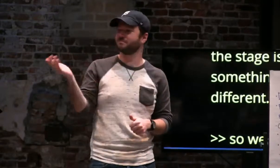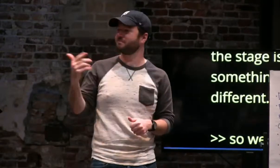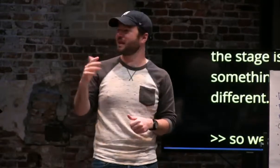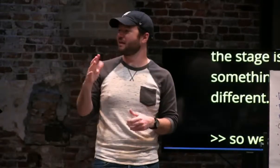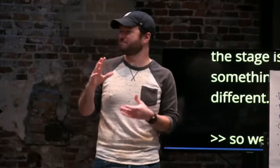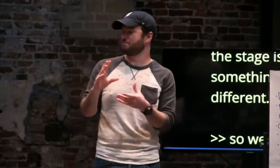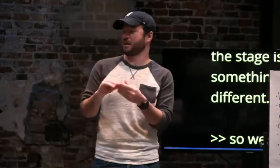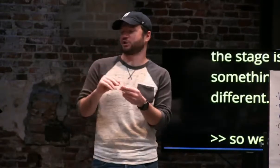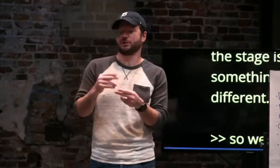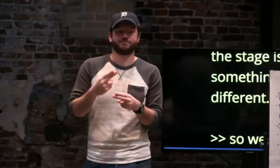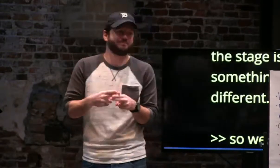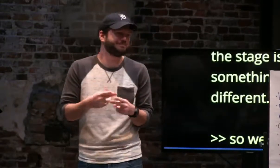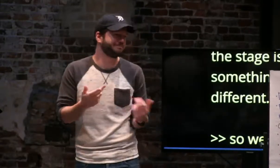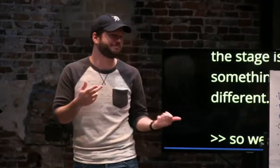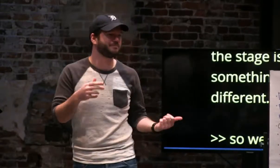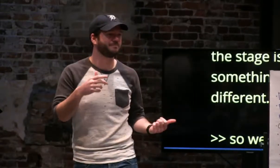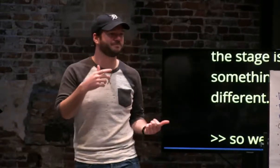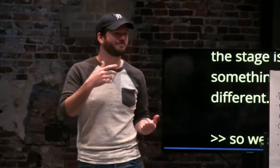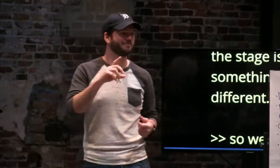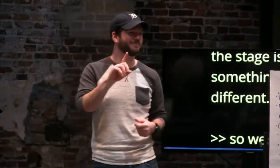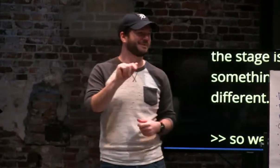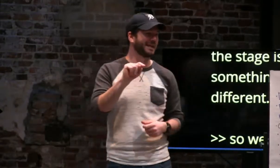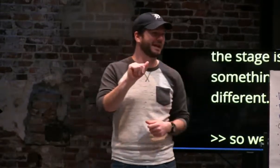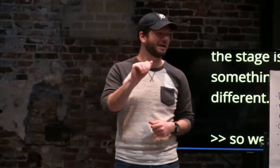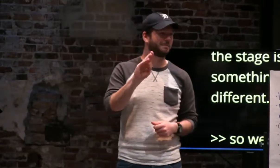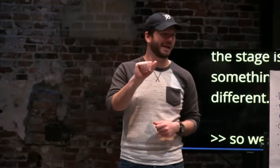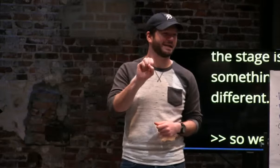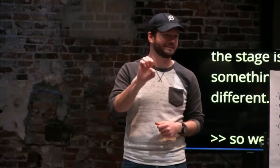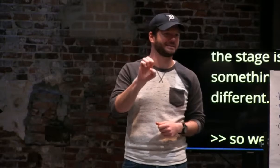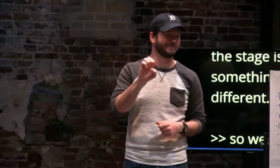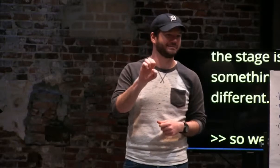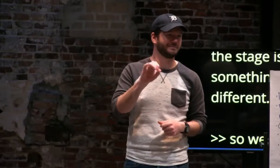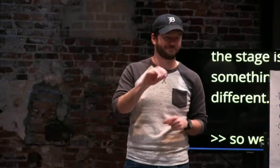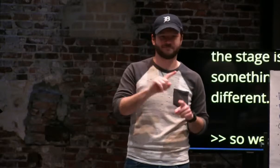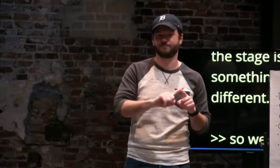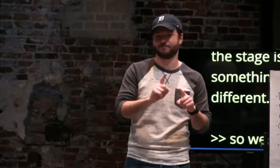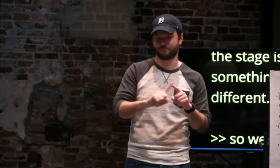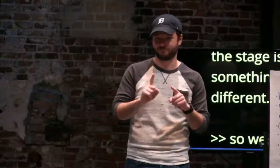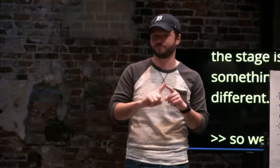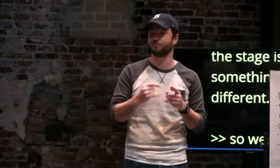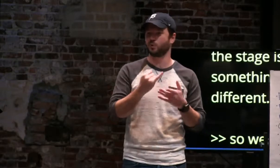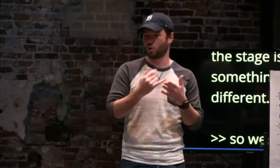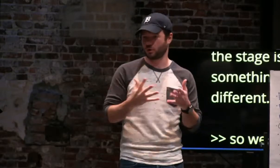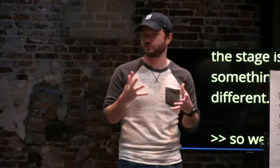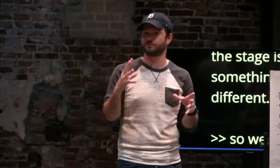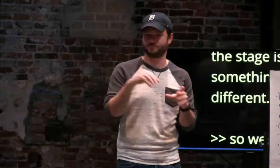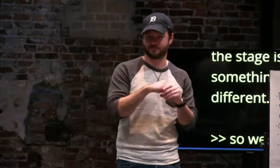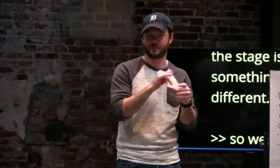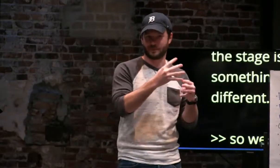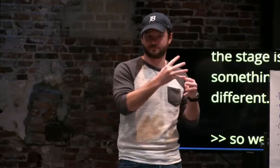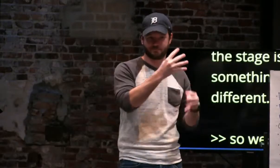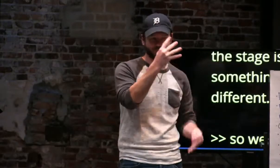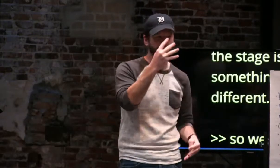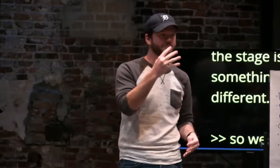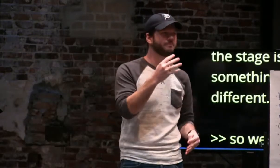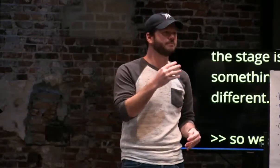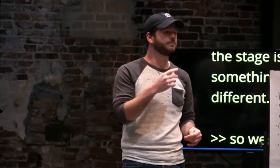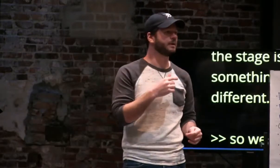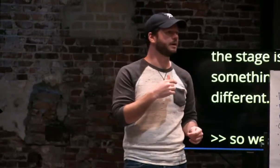So I think that we have everything that everybody else had mentioned. A database for sure. With different artist involved in that.